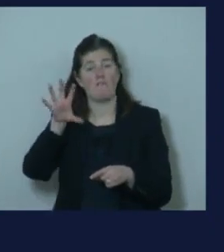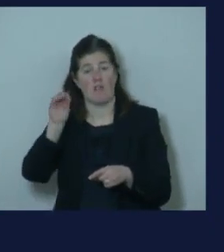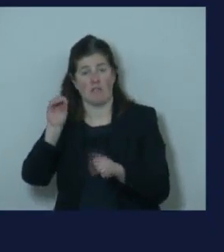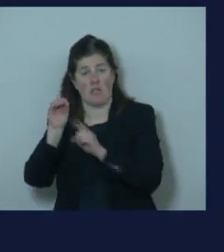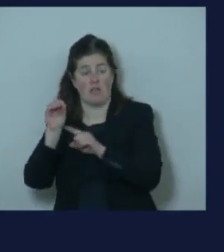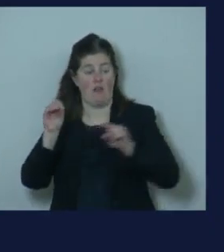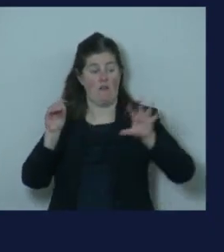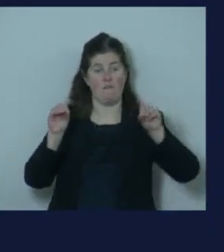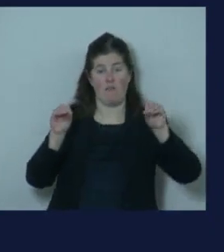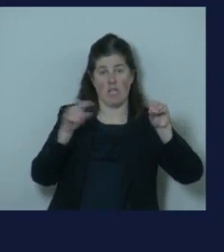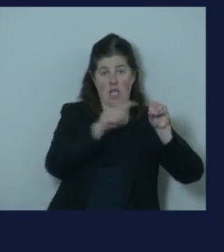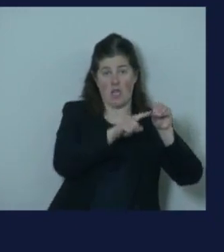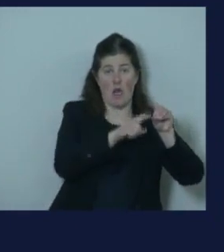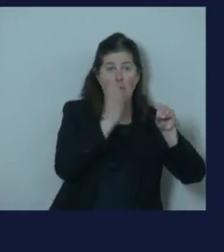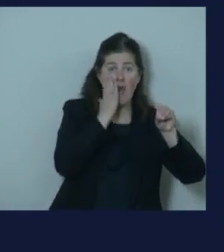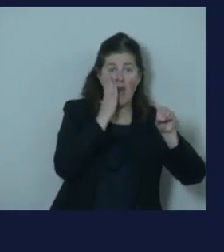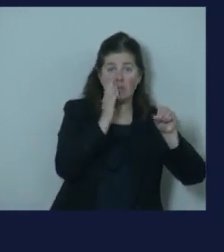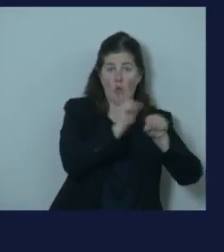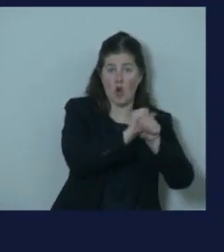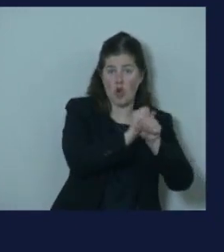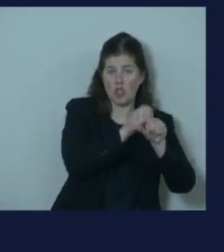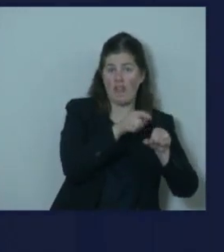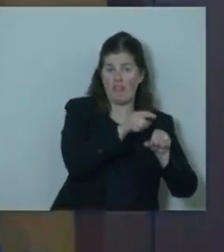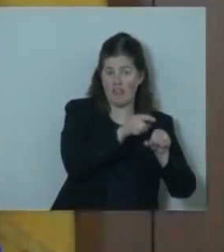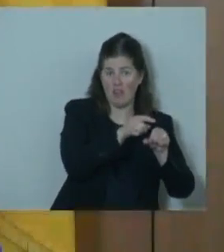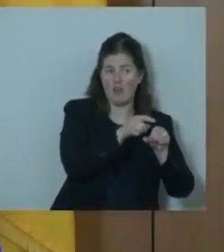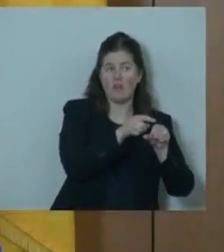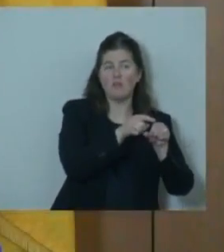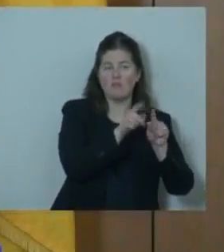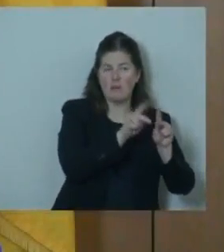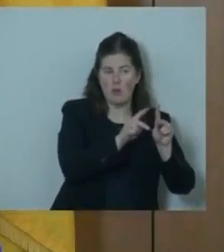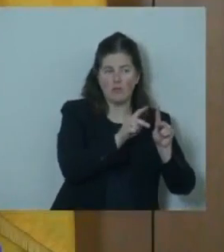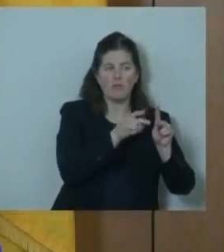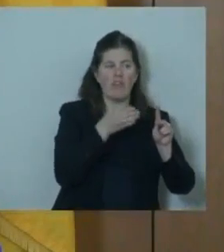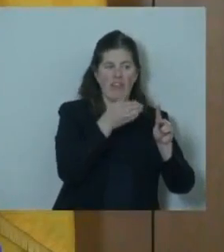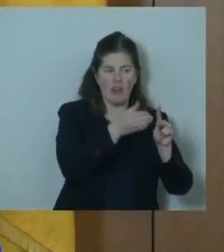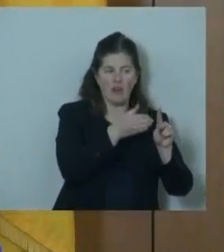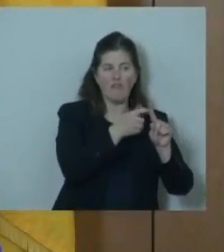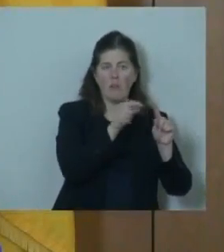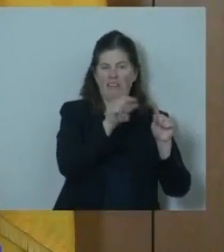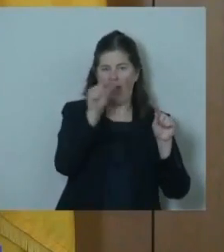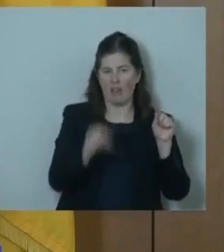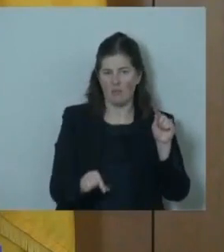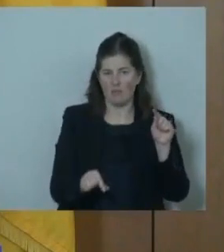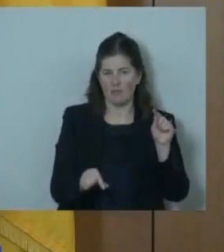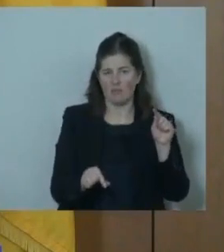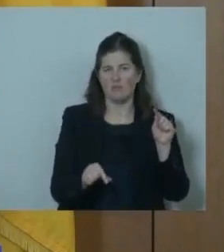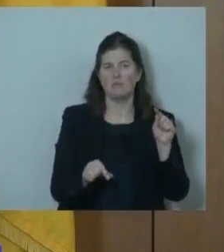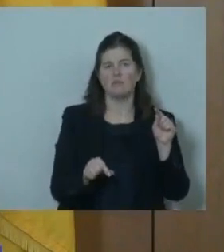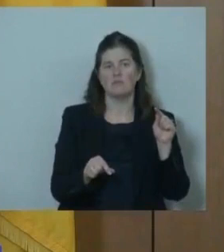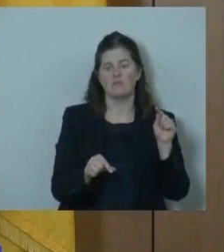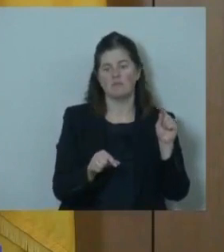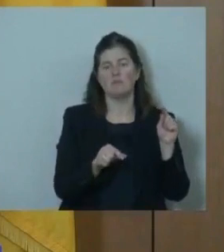WHAT ABOUT THAT 200-BED HOSPITAL FACILITY? HERE IT IS 250.